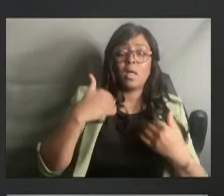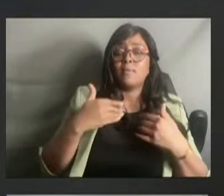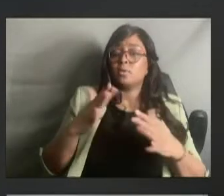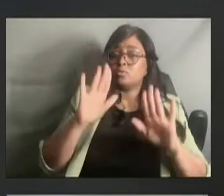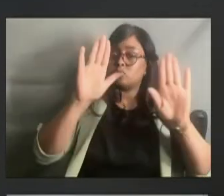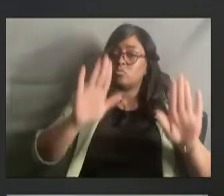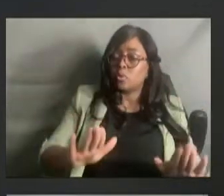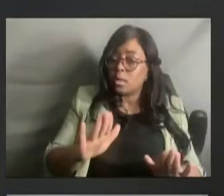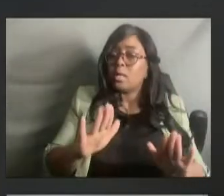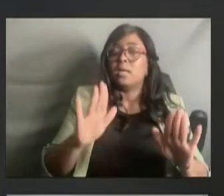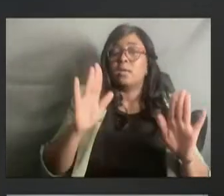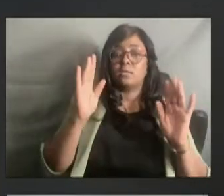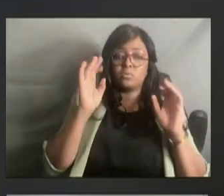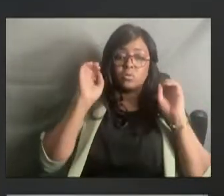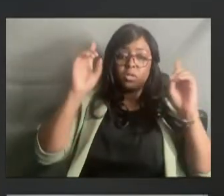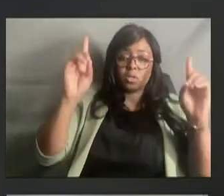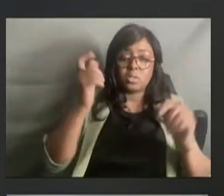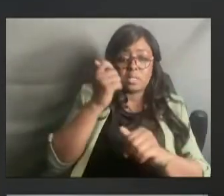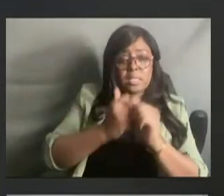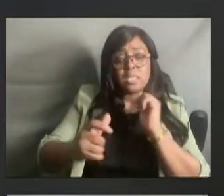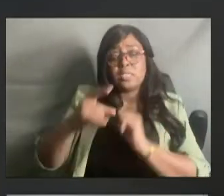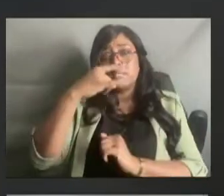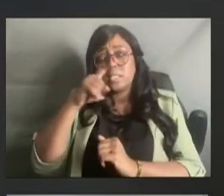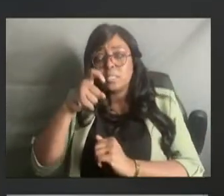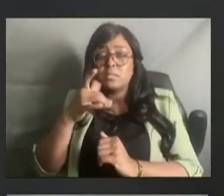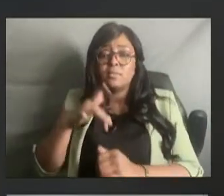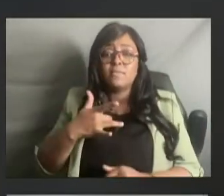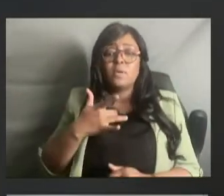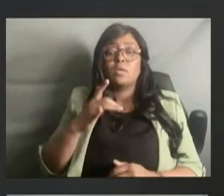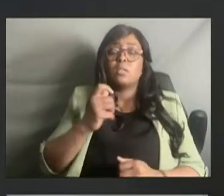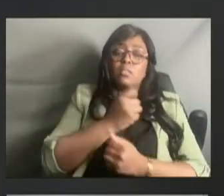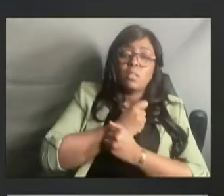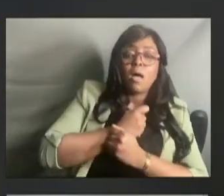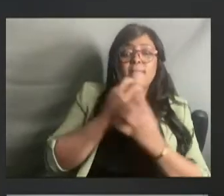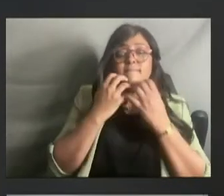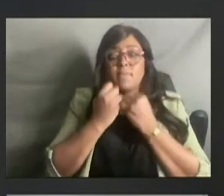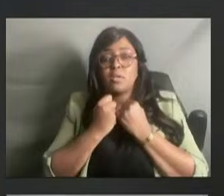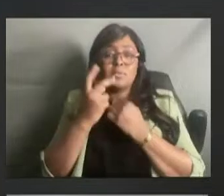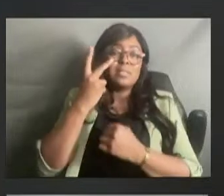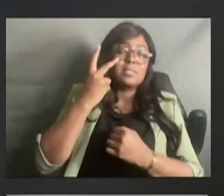that their kids are going to get a great education. Every student